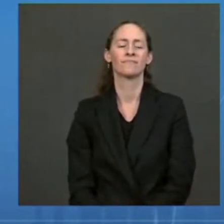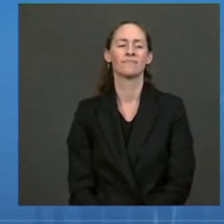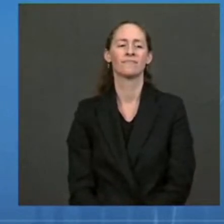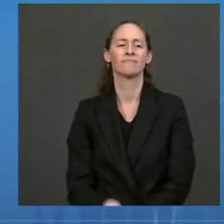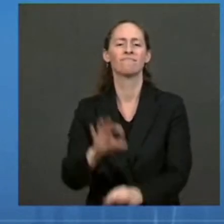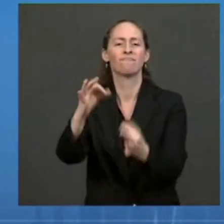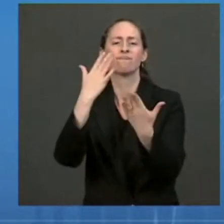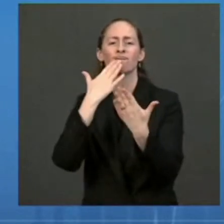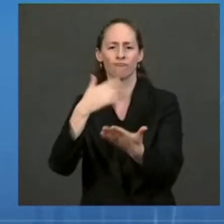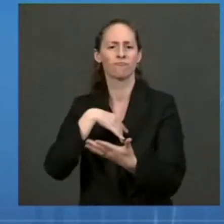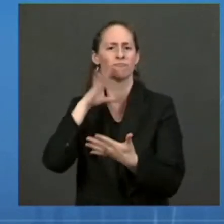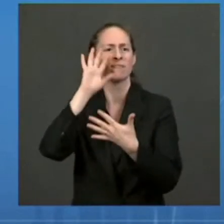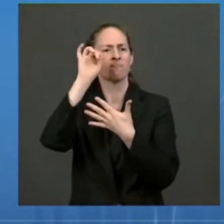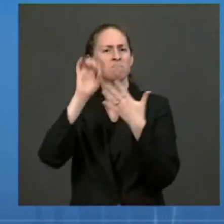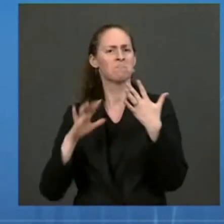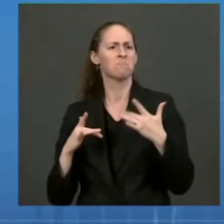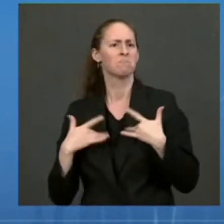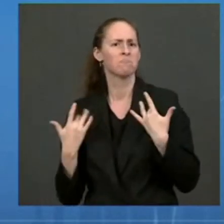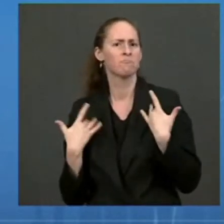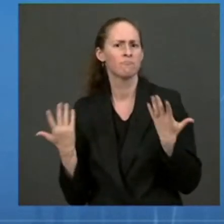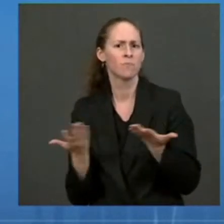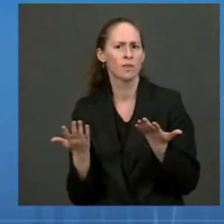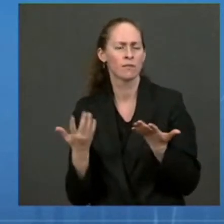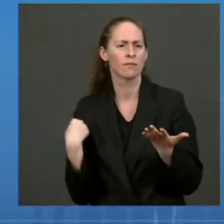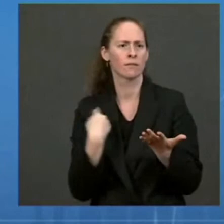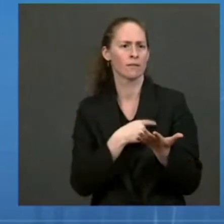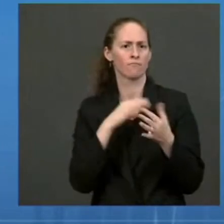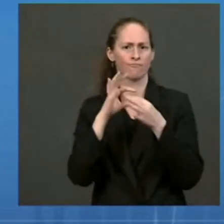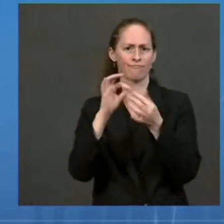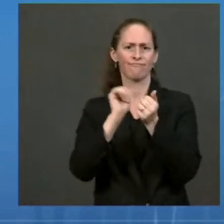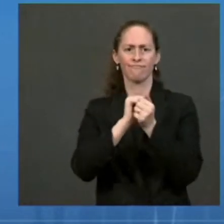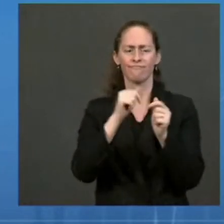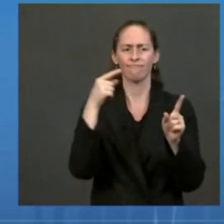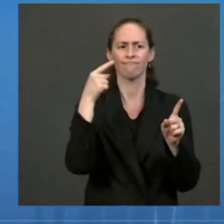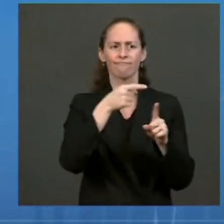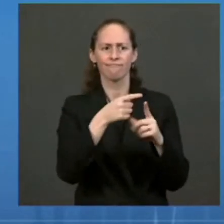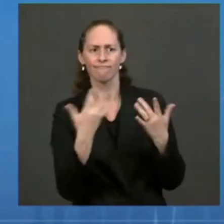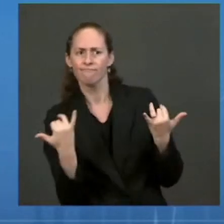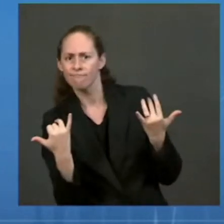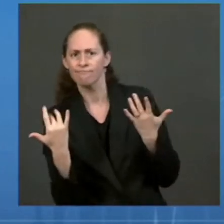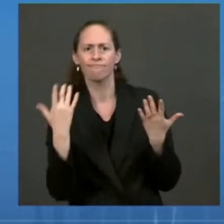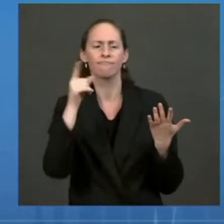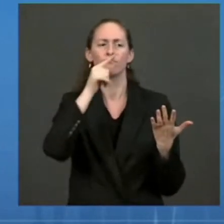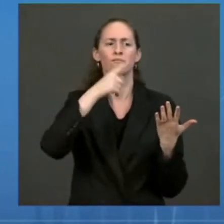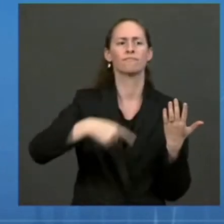THANK YOU VERY MUCH, DR. WALENSKY . I WOULD LIKE TO SPEND THE NEXT COUPLE OF